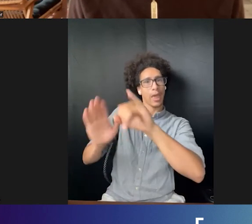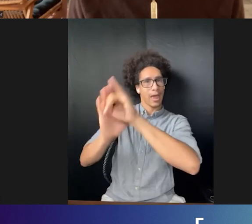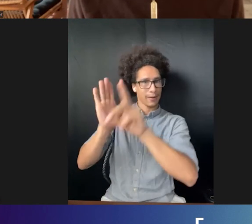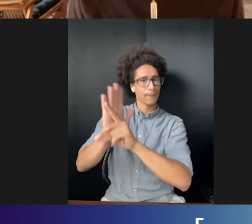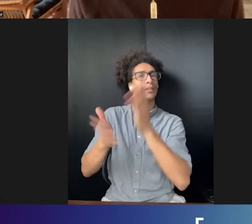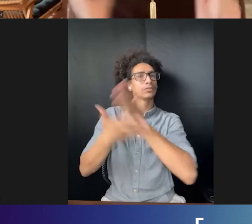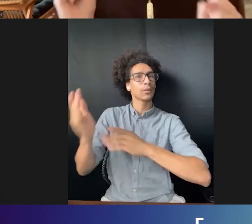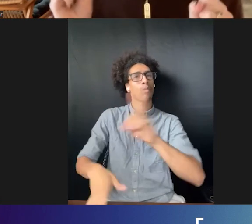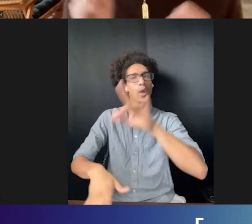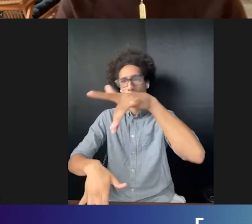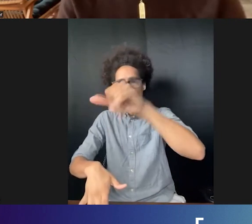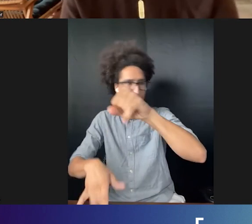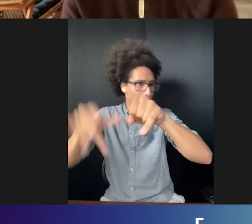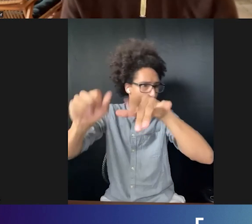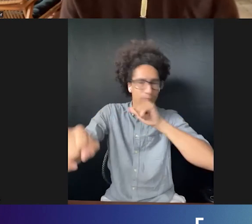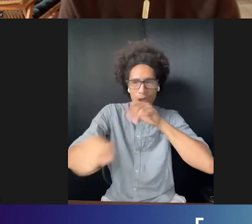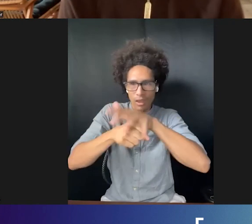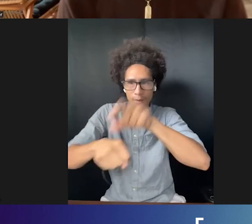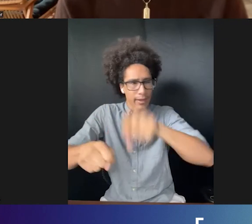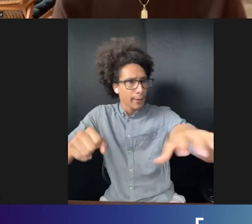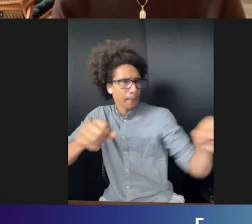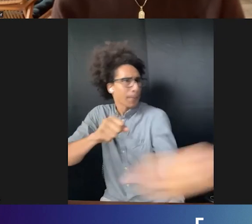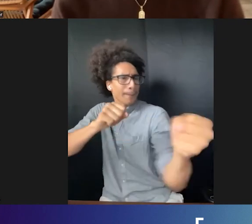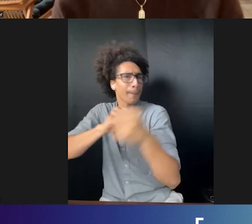So that's my, that's my hopeful note. Yeah.